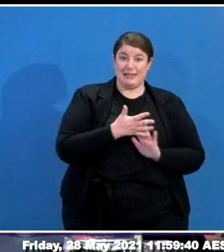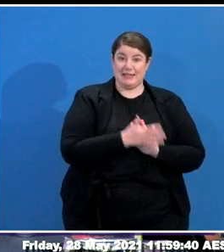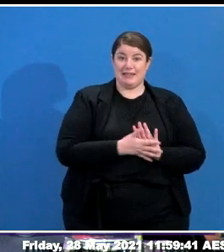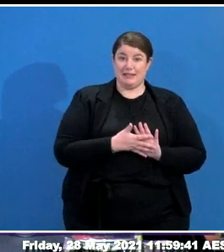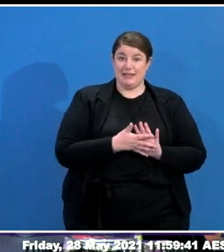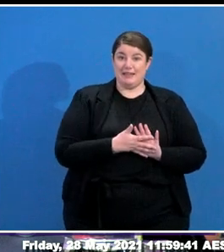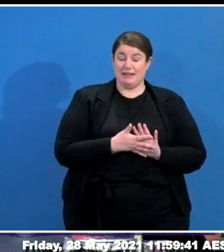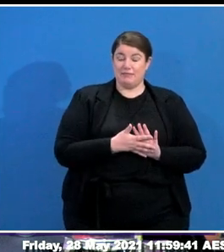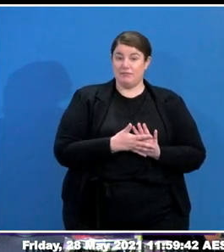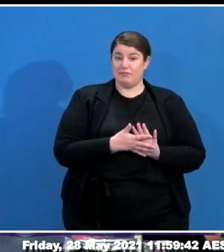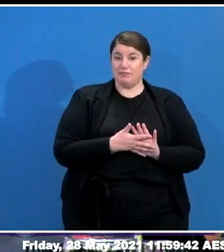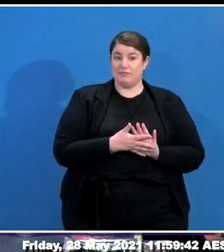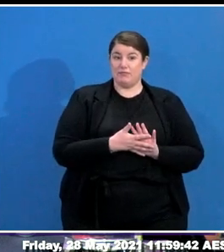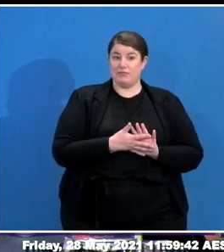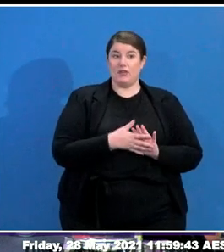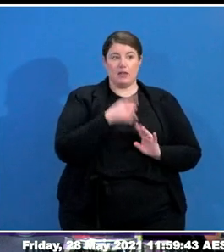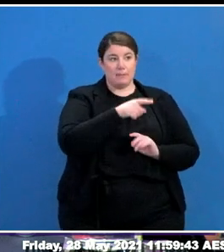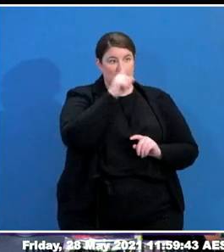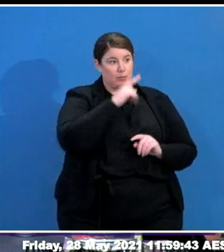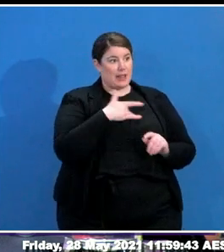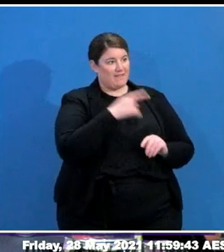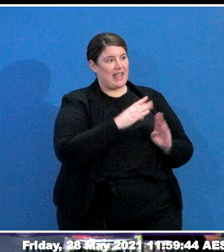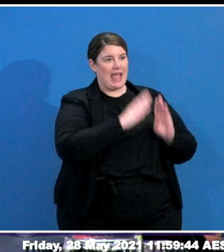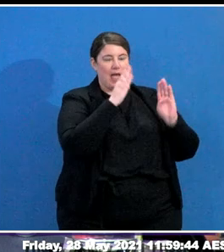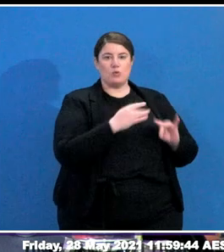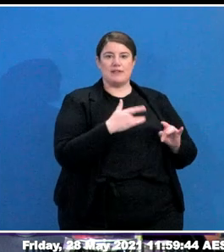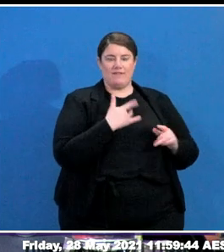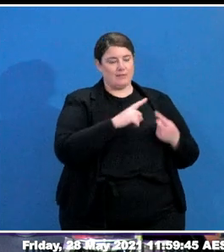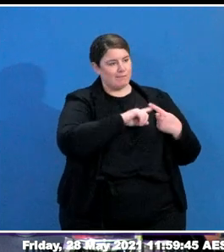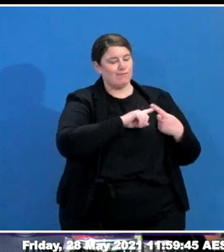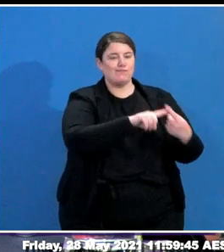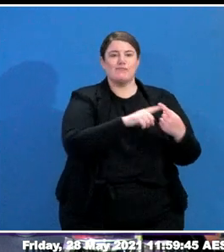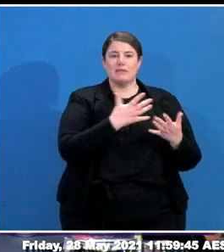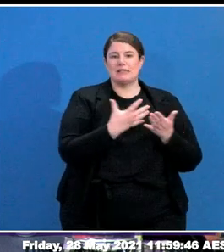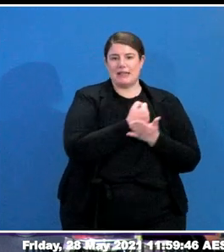security in residents, that that would be the home and they would be able to